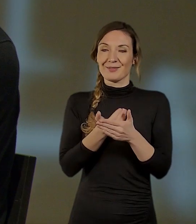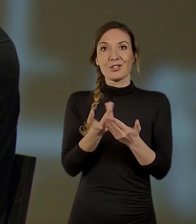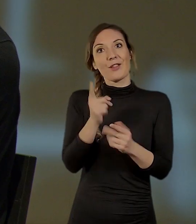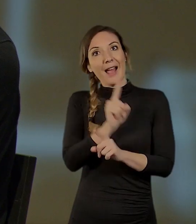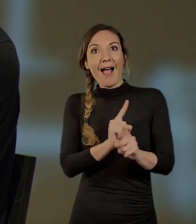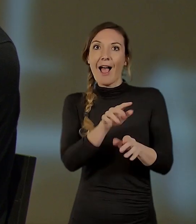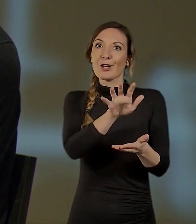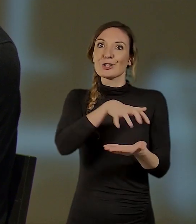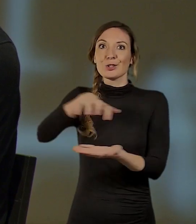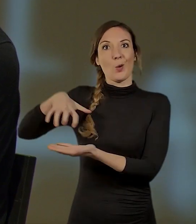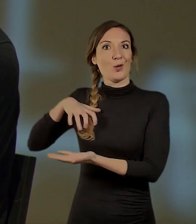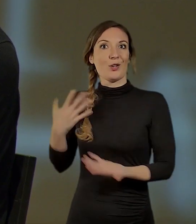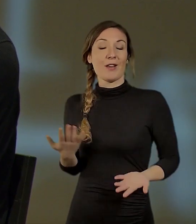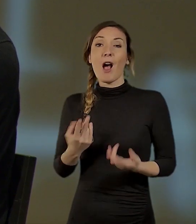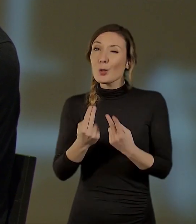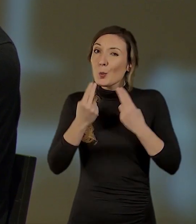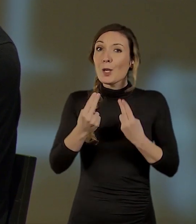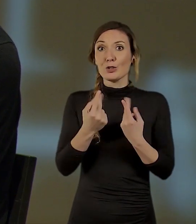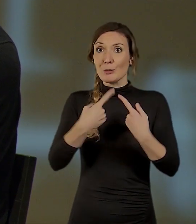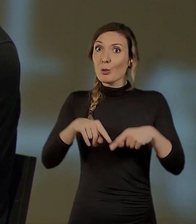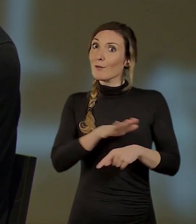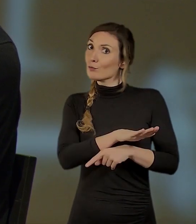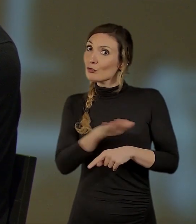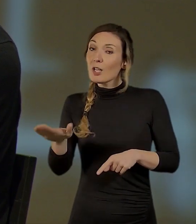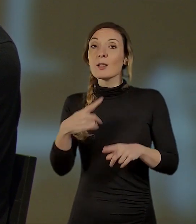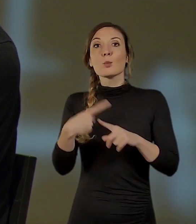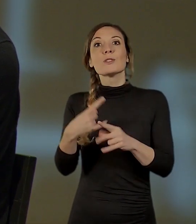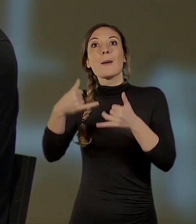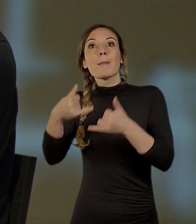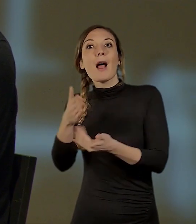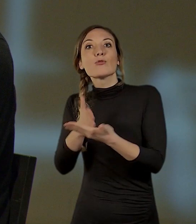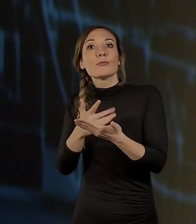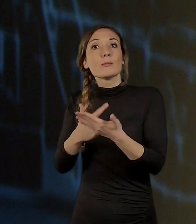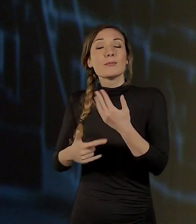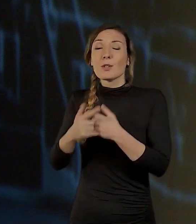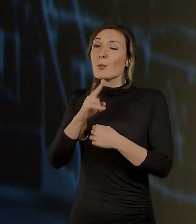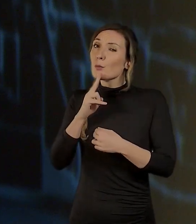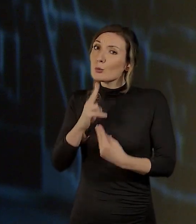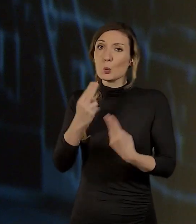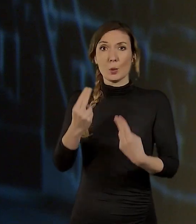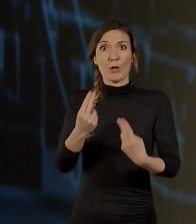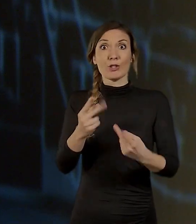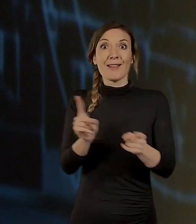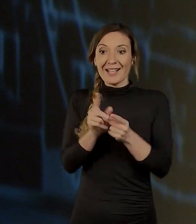whether participation took place, who you asked, what and how. We saw in the video that participation took place in some form.